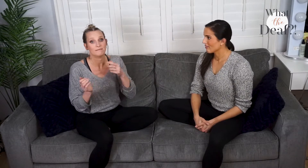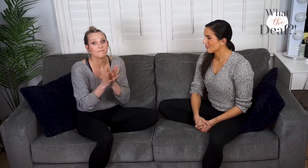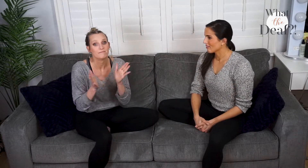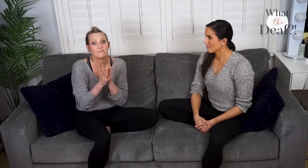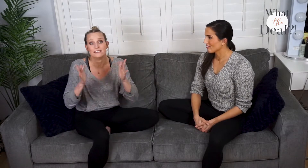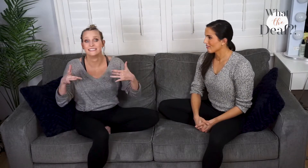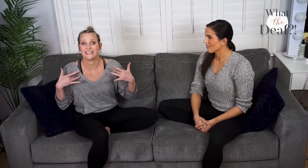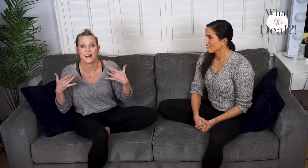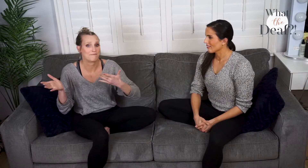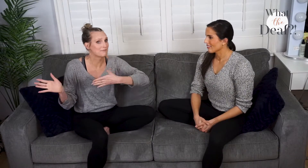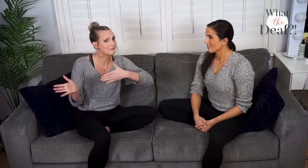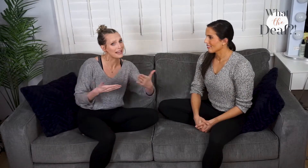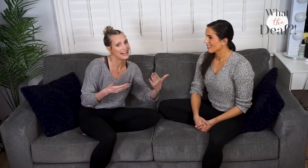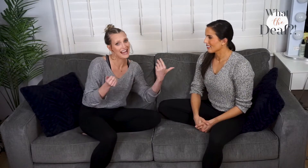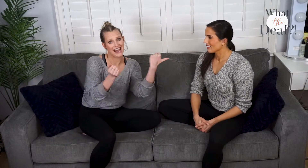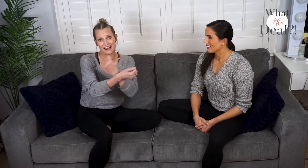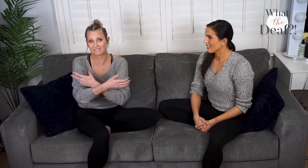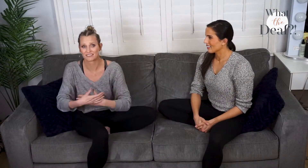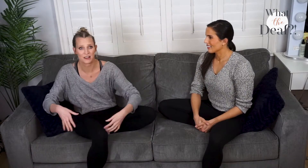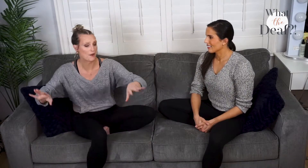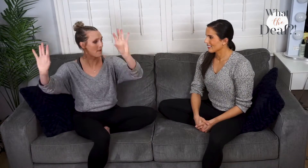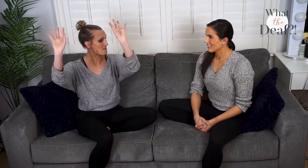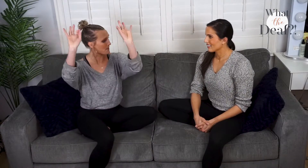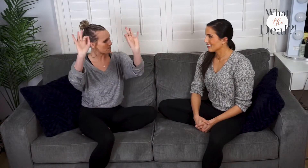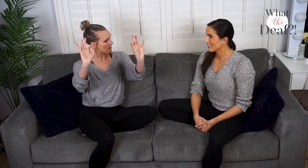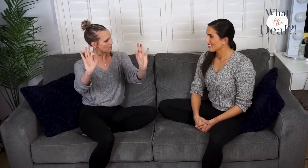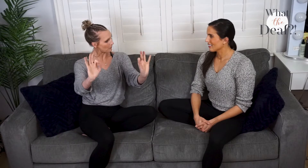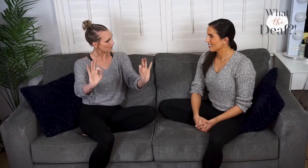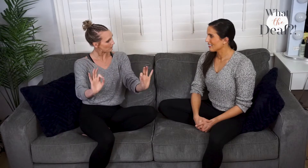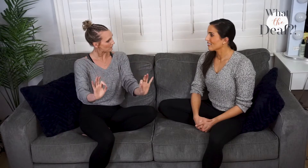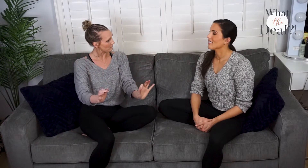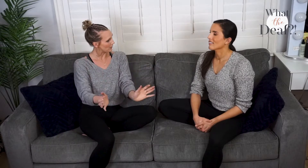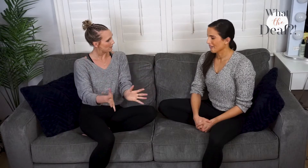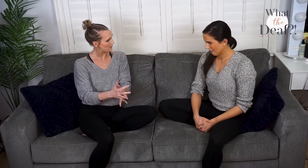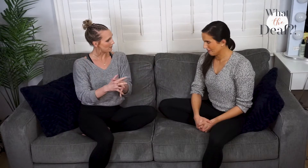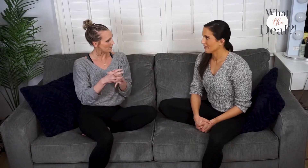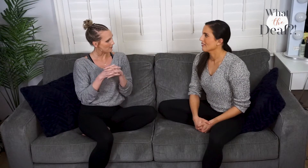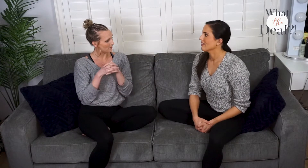and we were so excited. We had everything planned out. Everything was perfect.